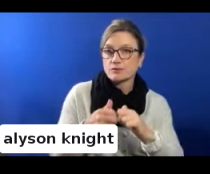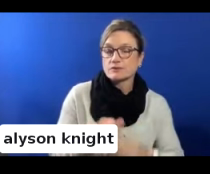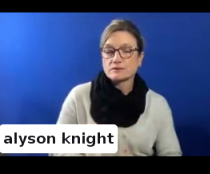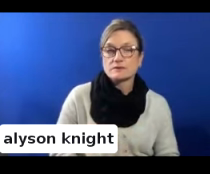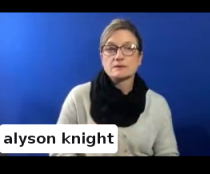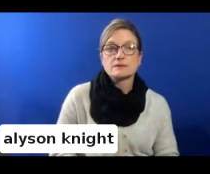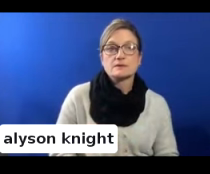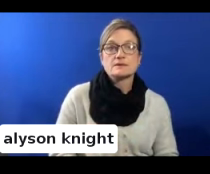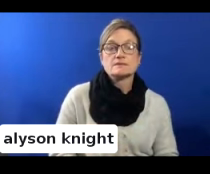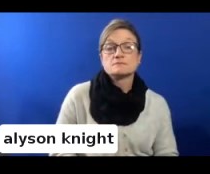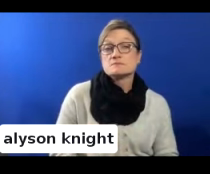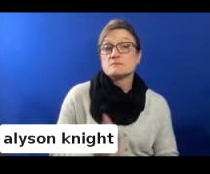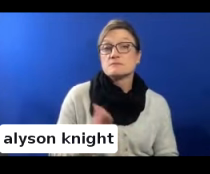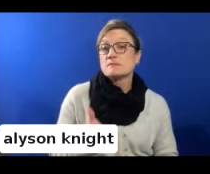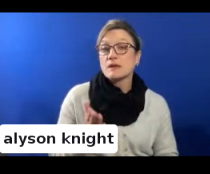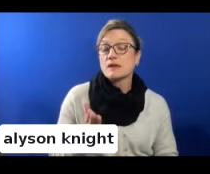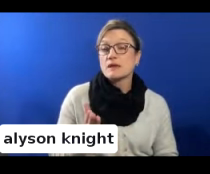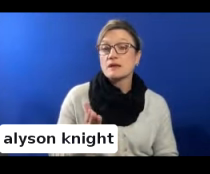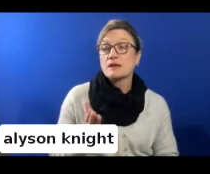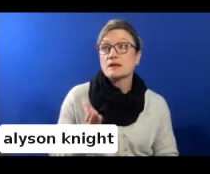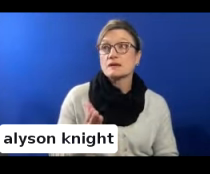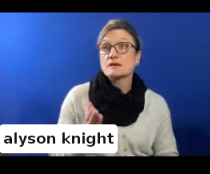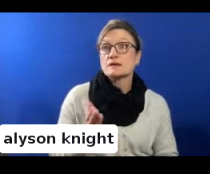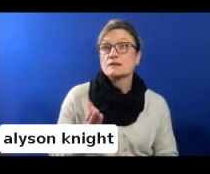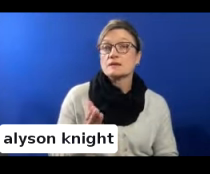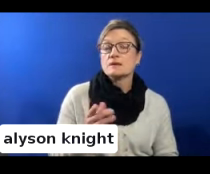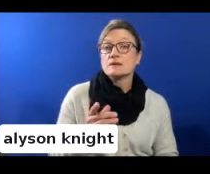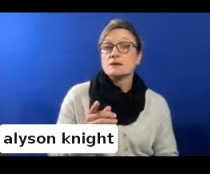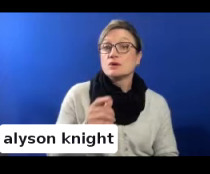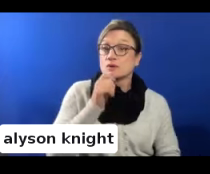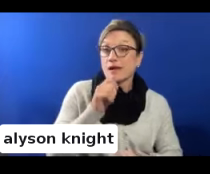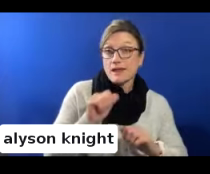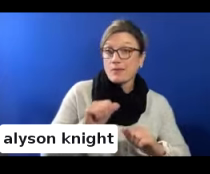It could be that you were unable to purchase the proposed